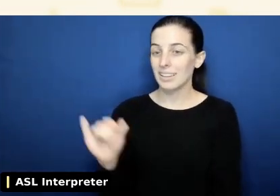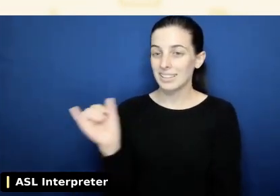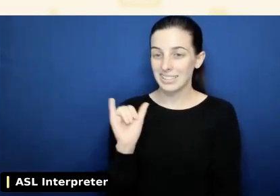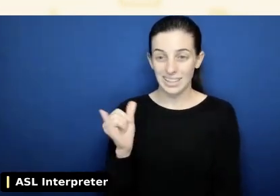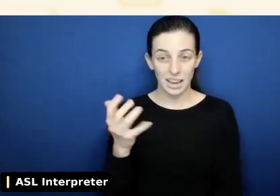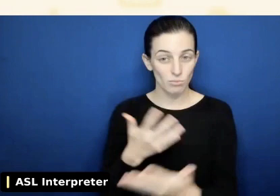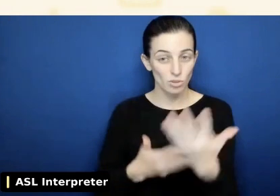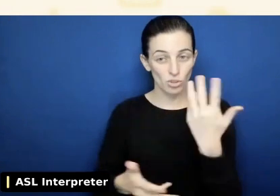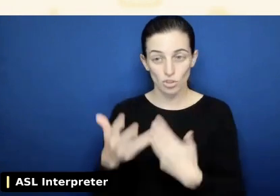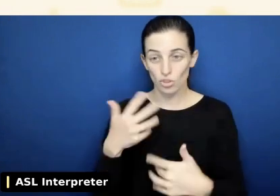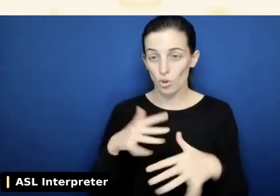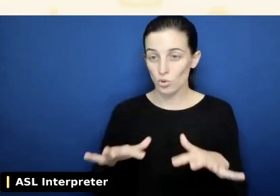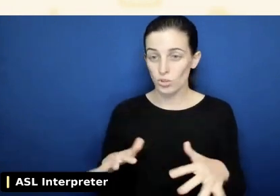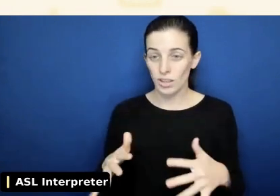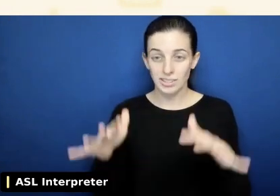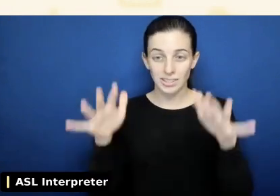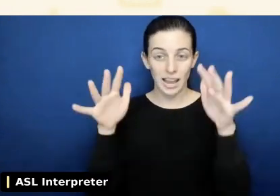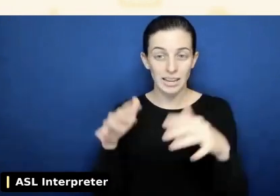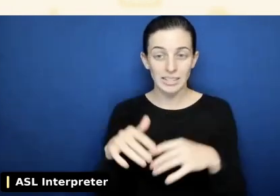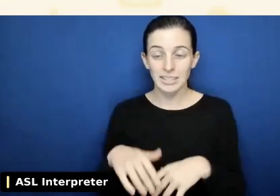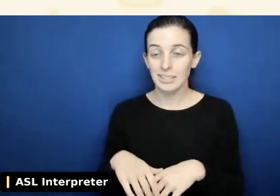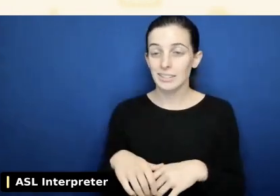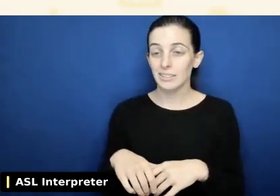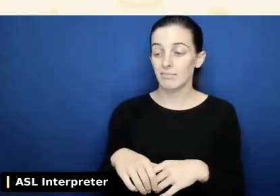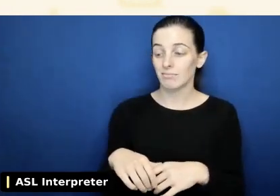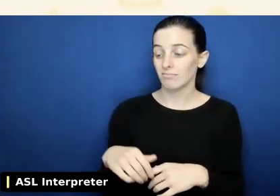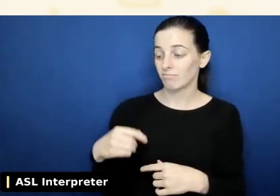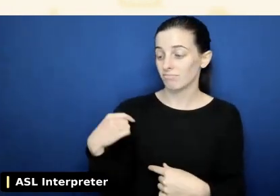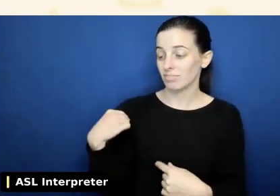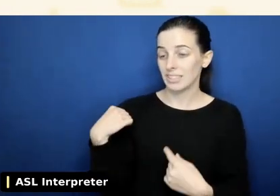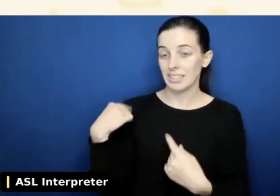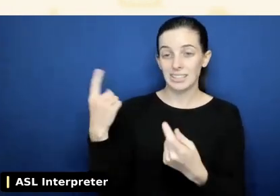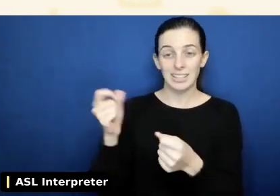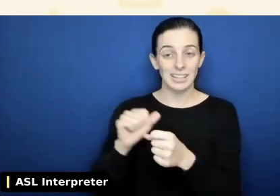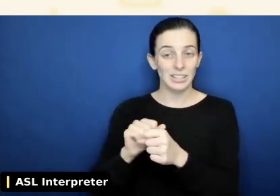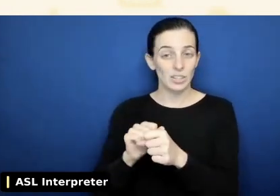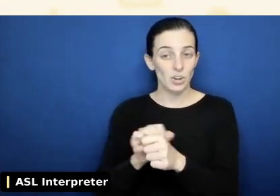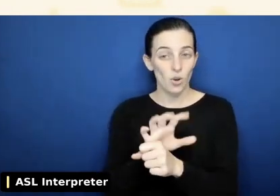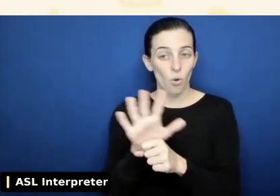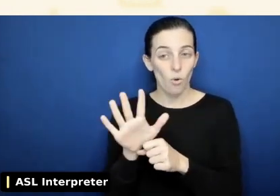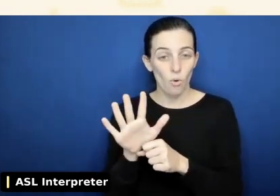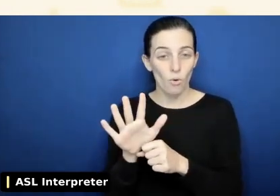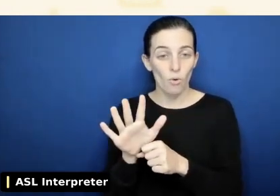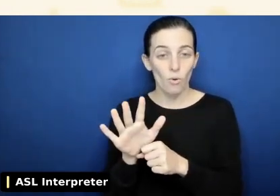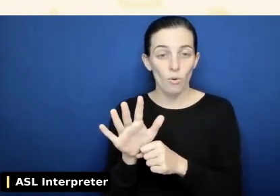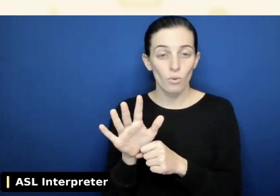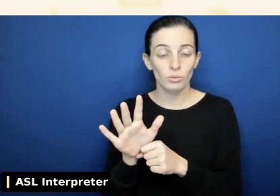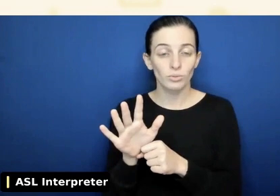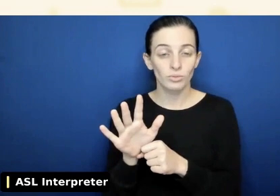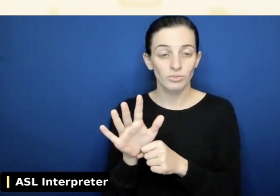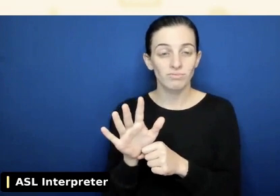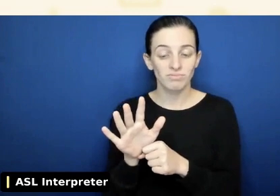The pandemic was also playing a big part,